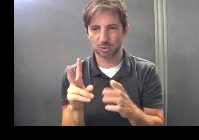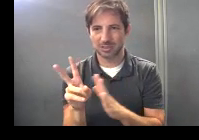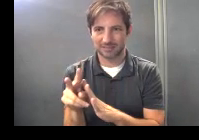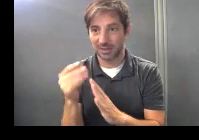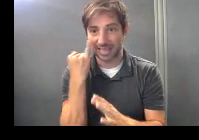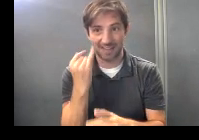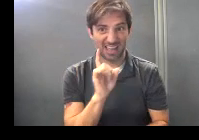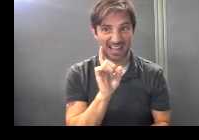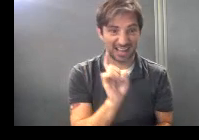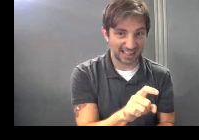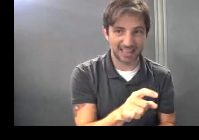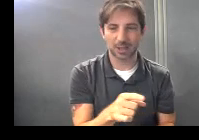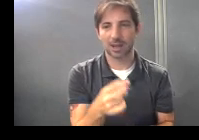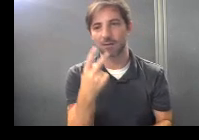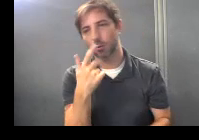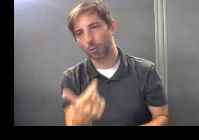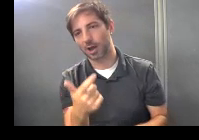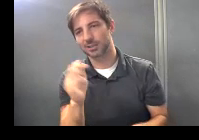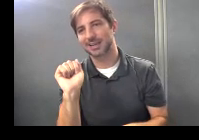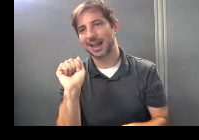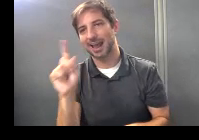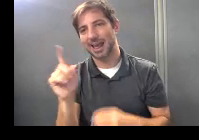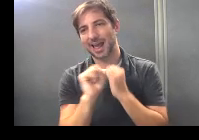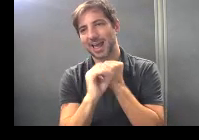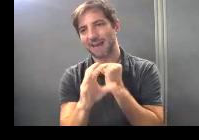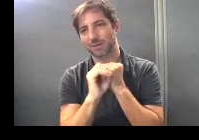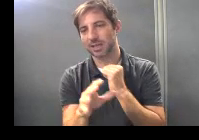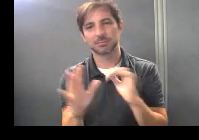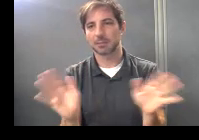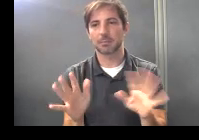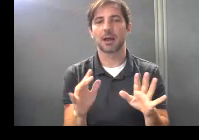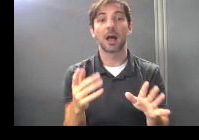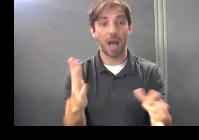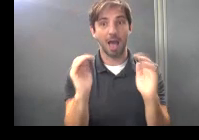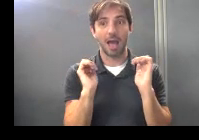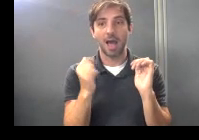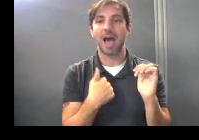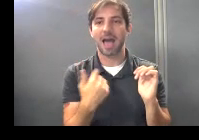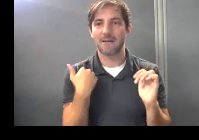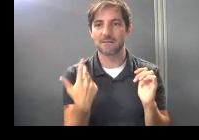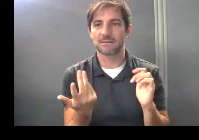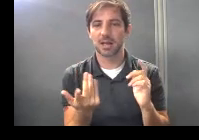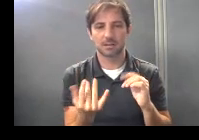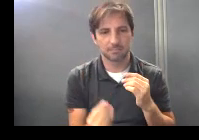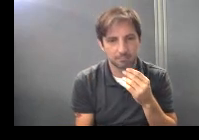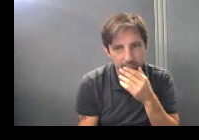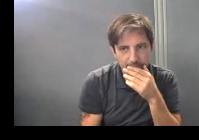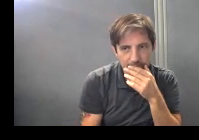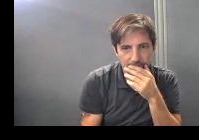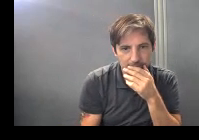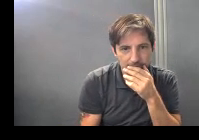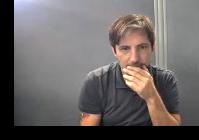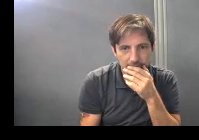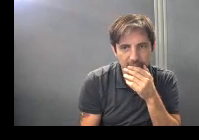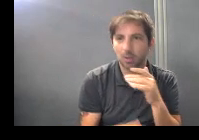SIT THROUGH AN AD. I SKIPPED THROUGH THE AD.